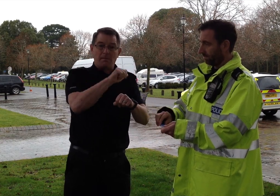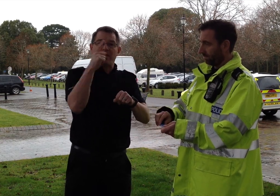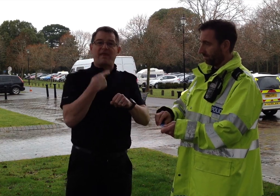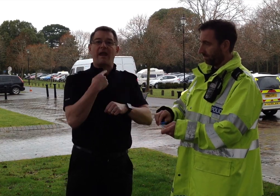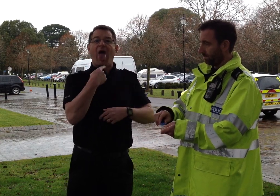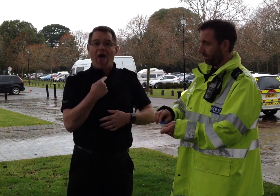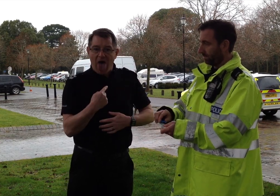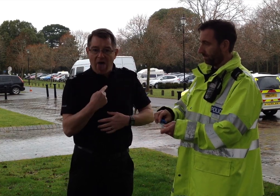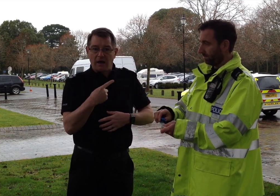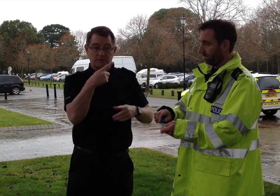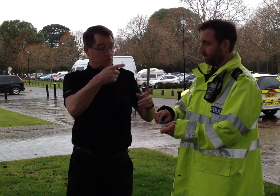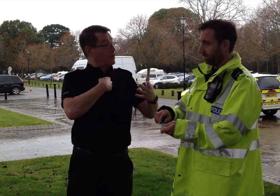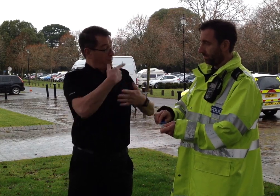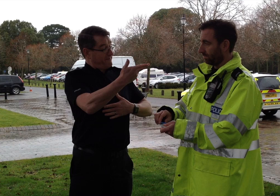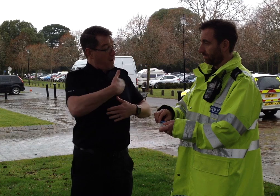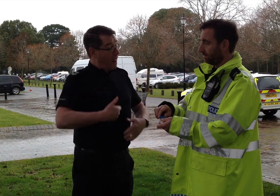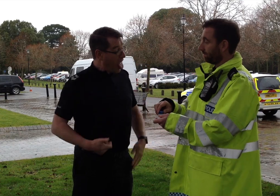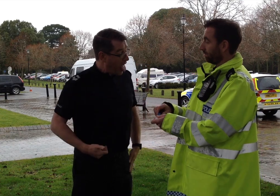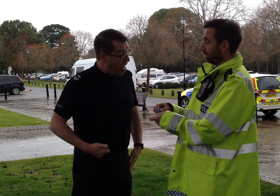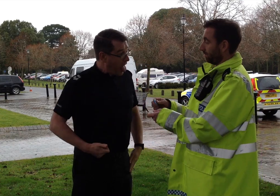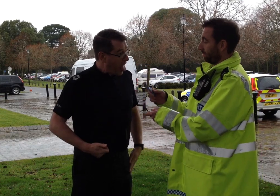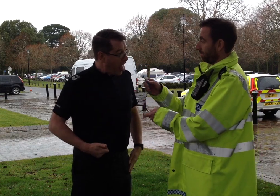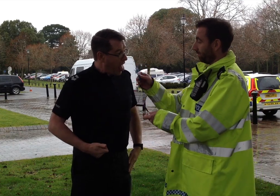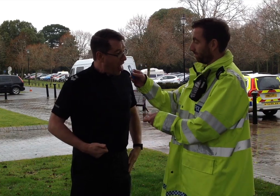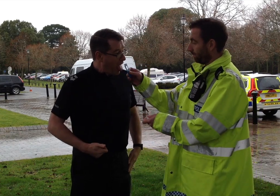then to poke their tongue out. Here we go ...